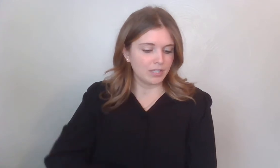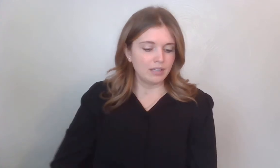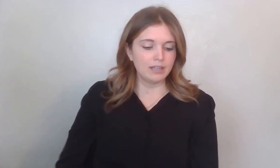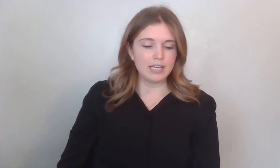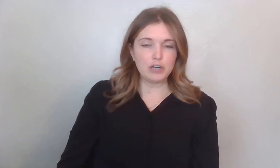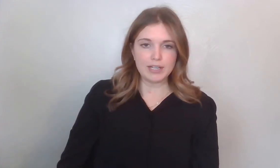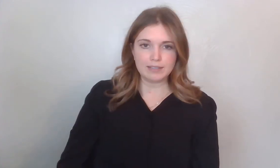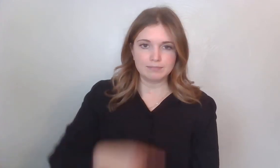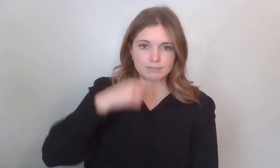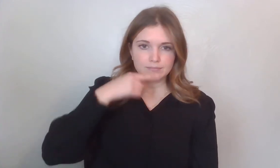HEARING